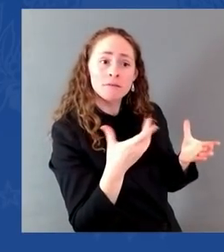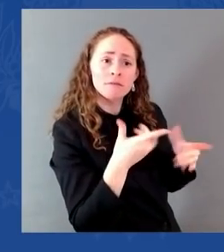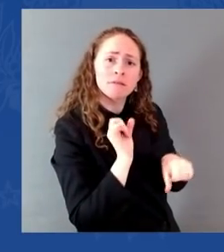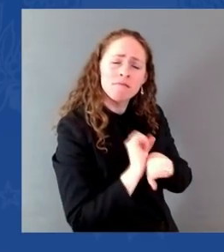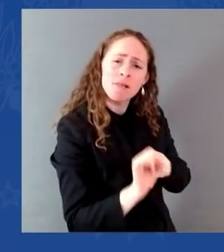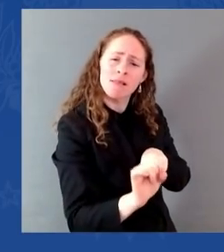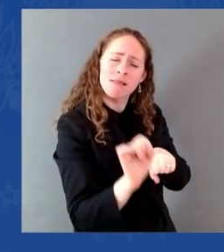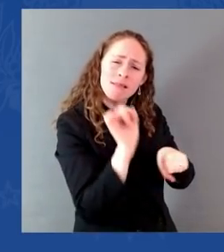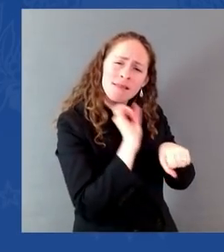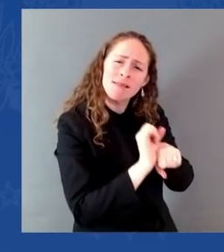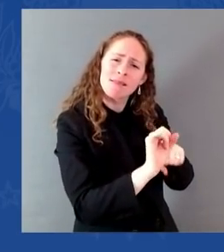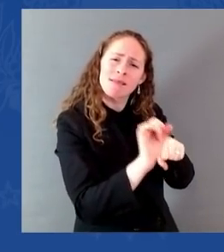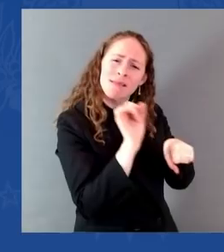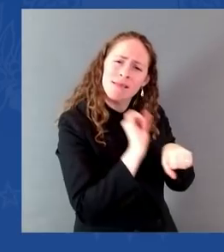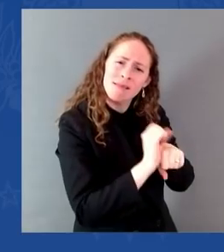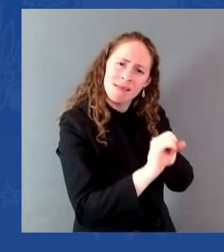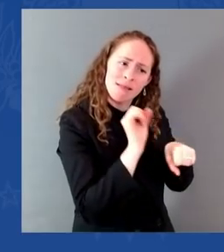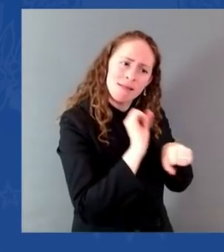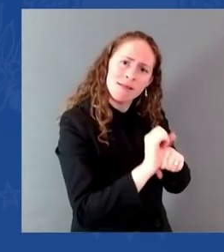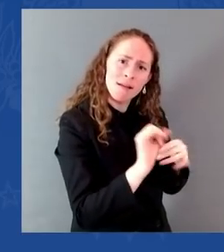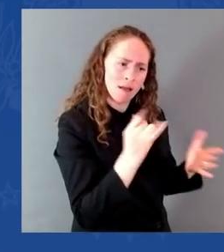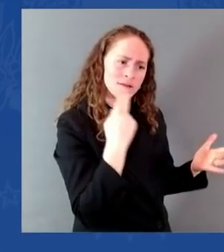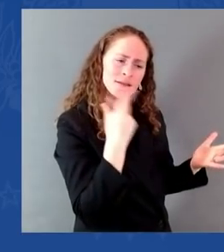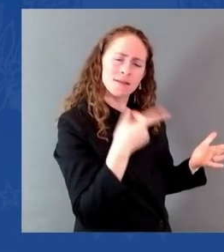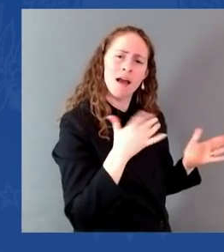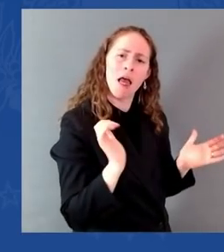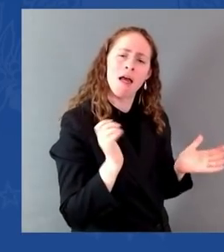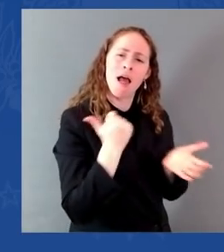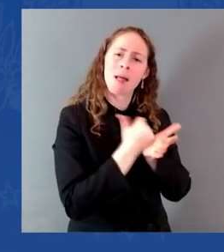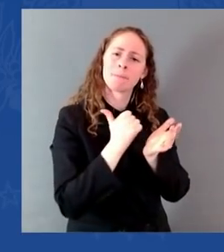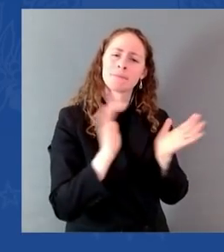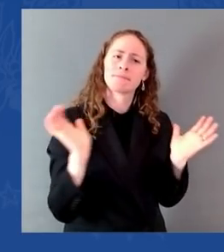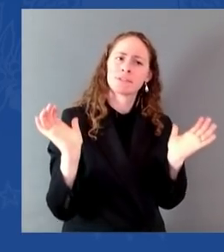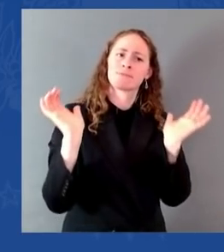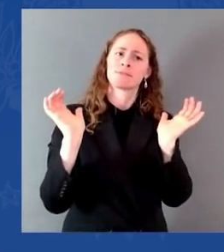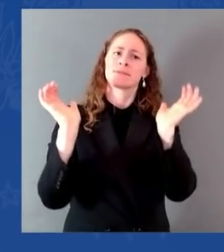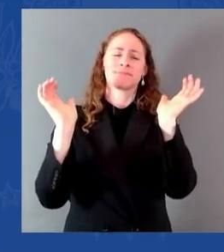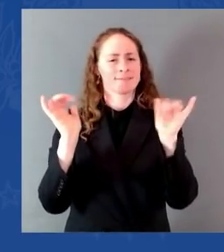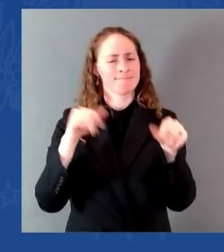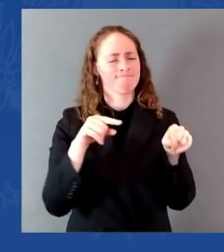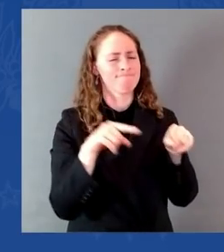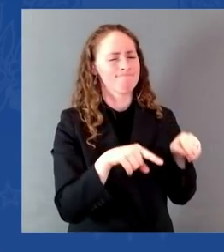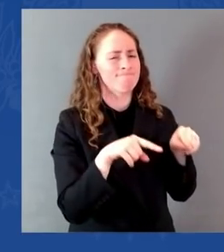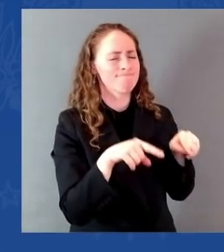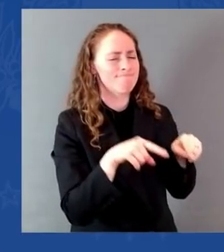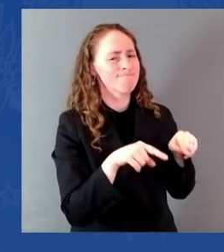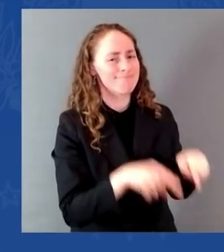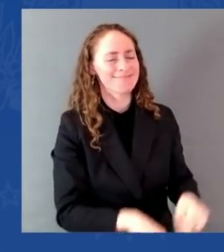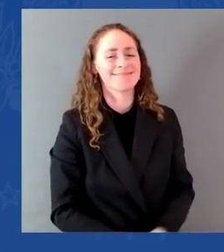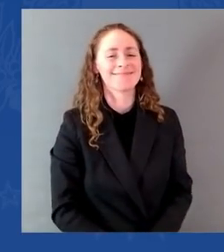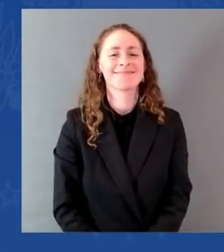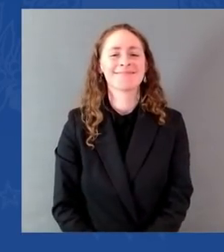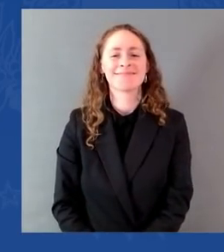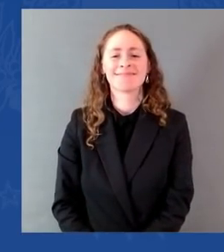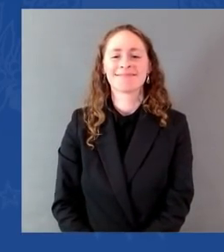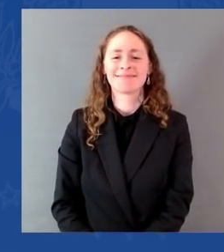And, look, this infrastructure bill -- which, without the unions' support behind me to get this done, would have never gotten done --